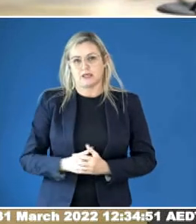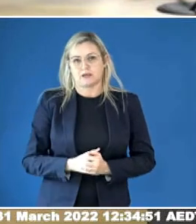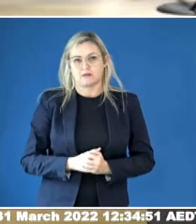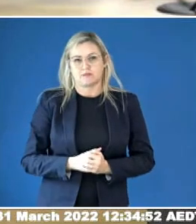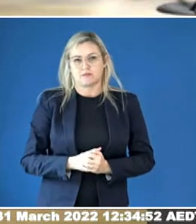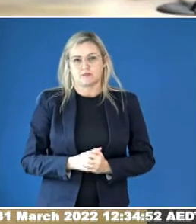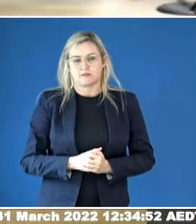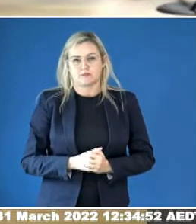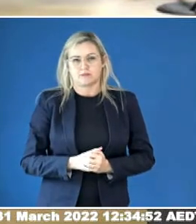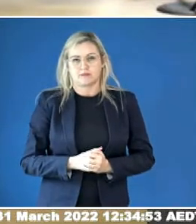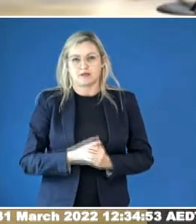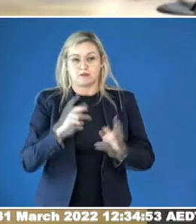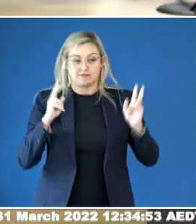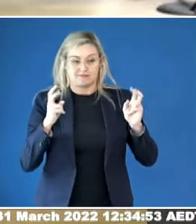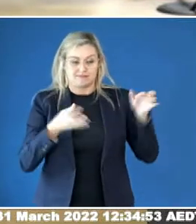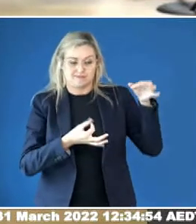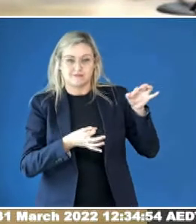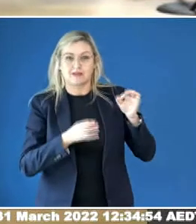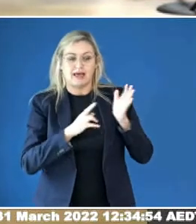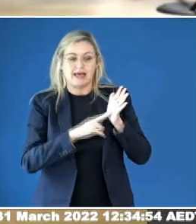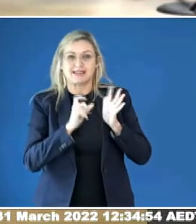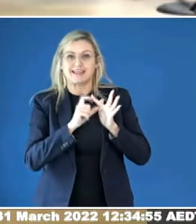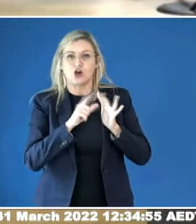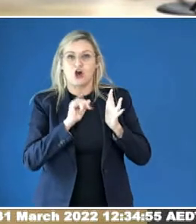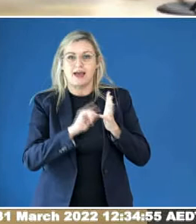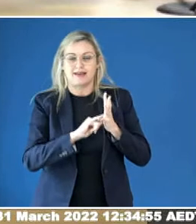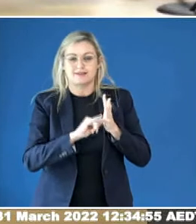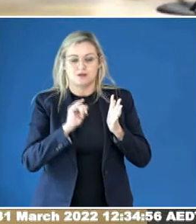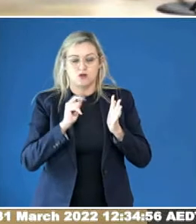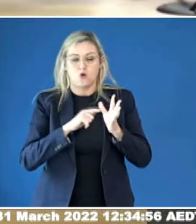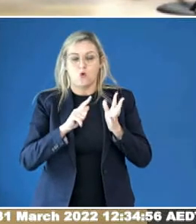the subject of which is NDIS Audit - Feedback from Participant Interviews.